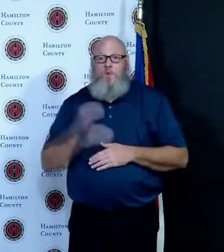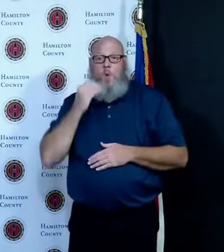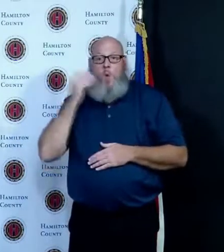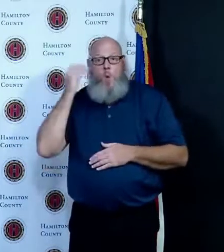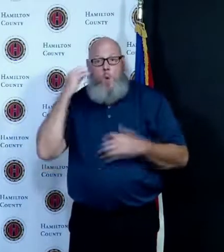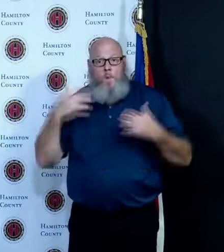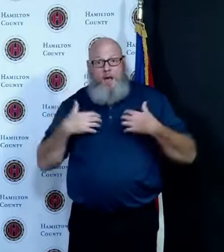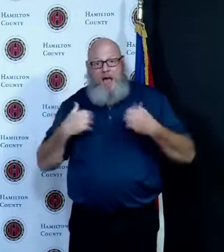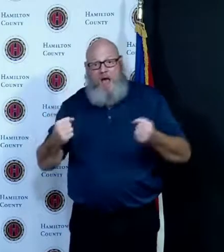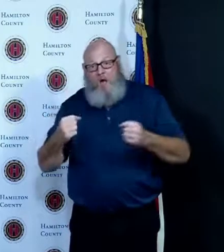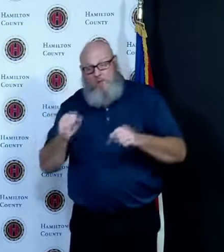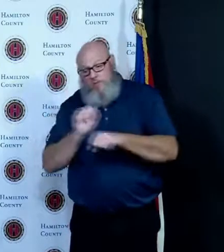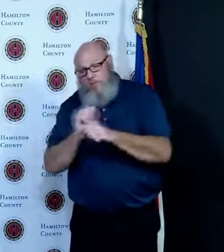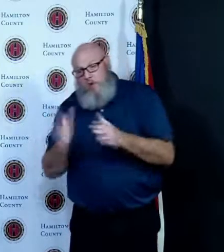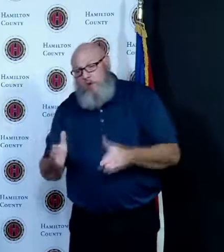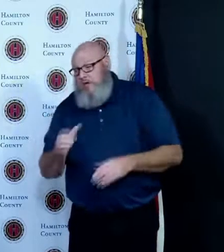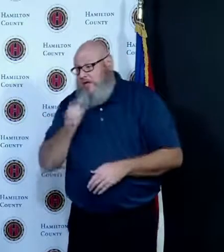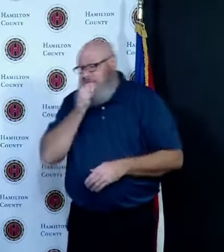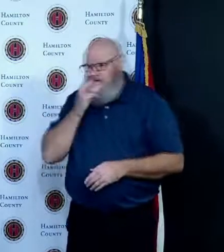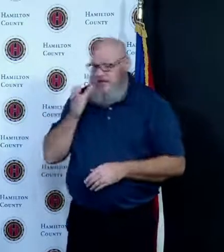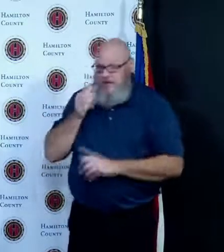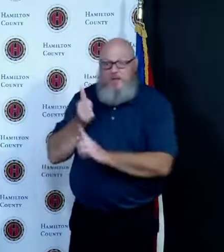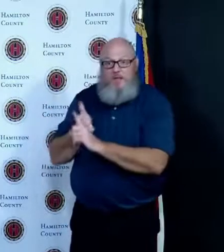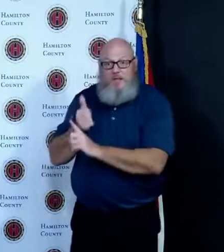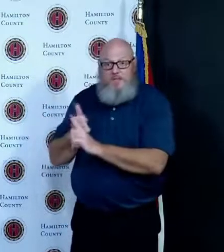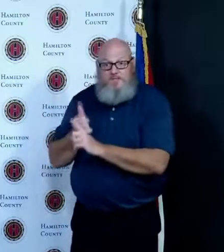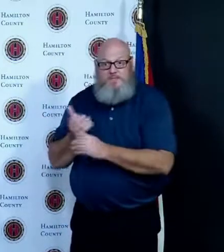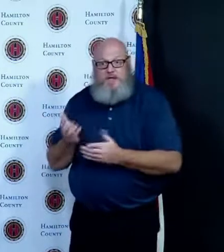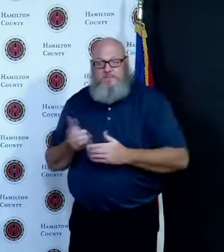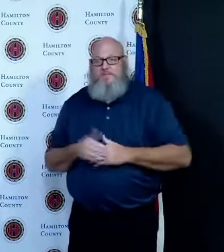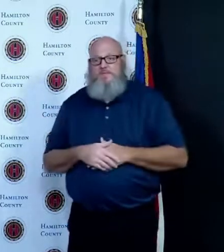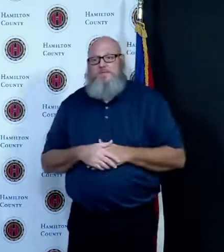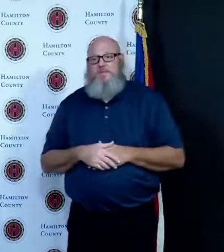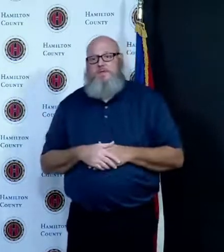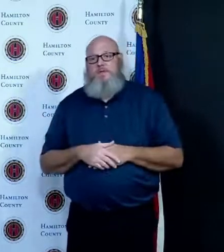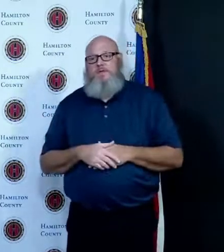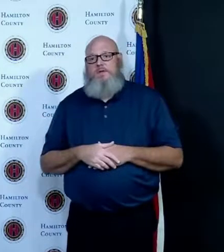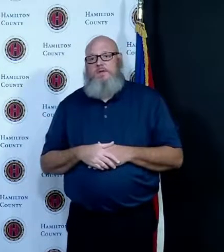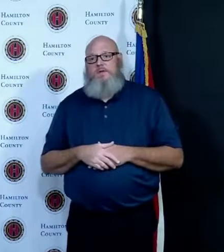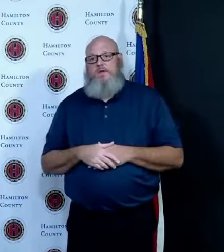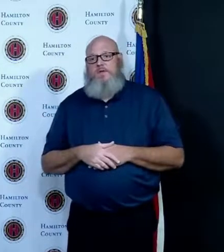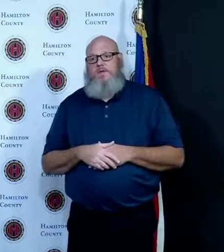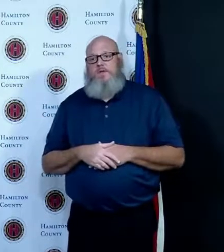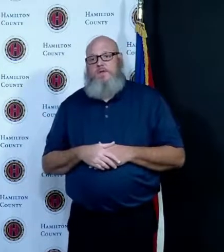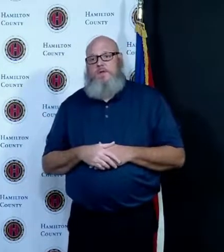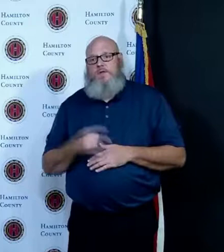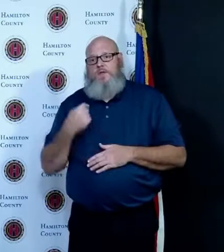early phase we're getting the masses vaccinated as quick as possible forgive me I forget the second